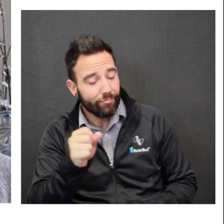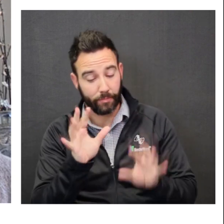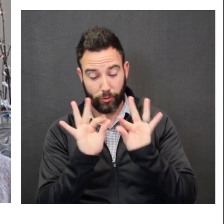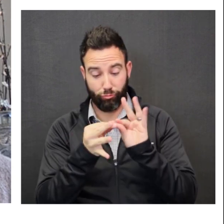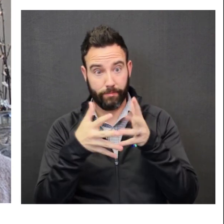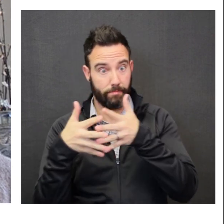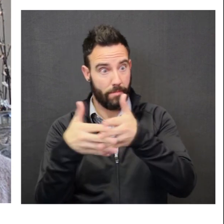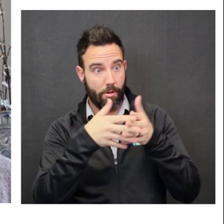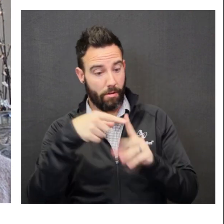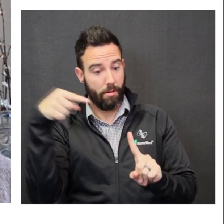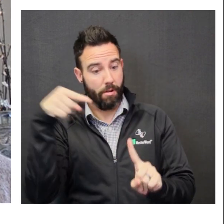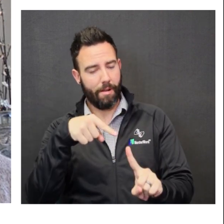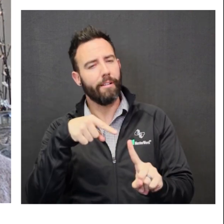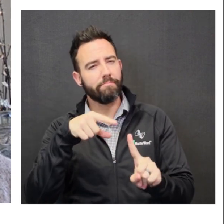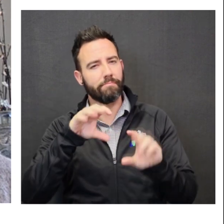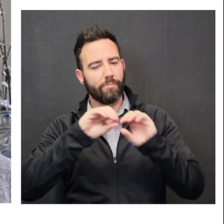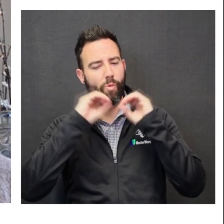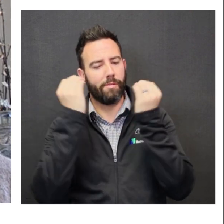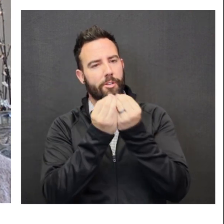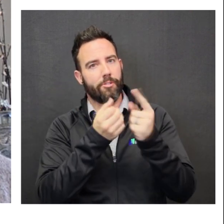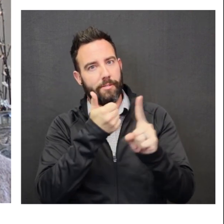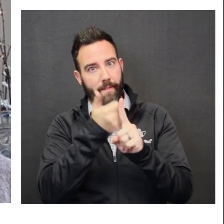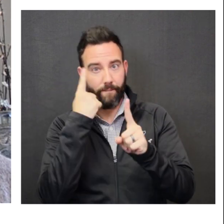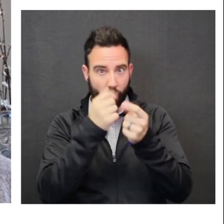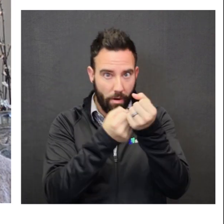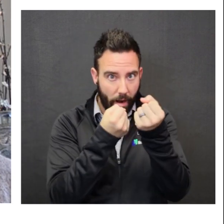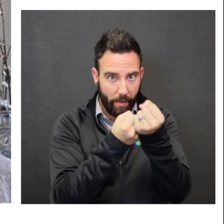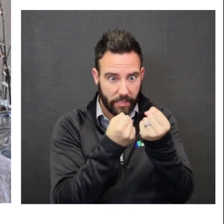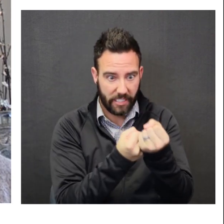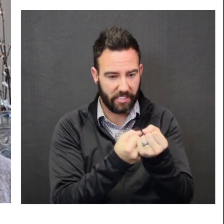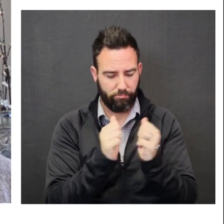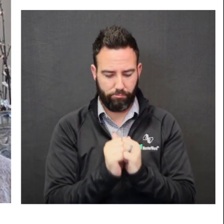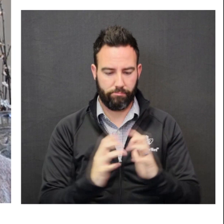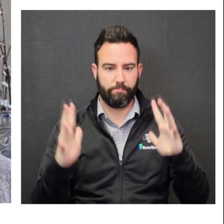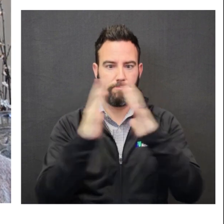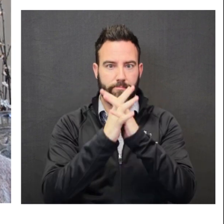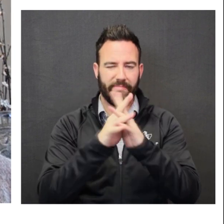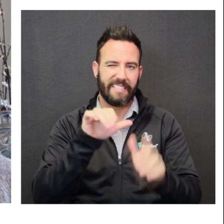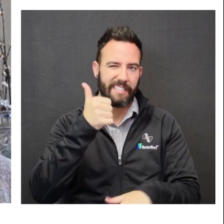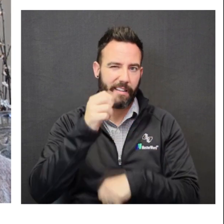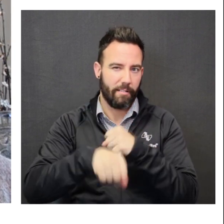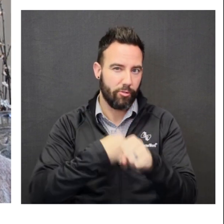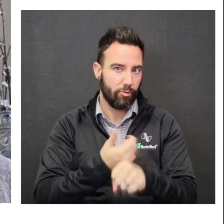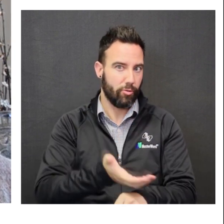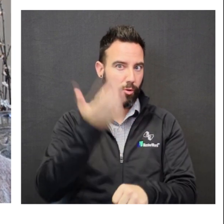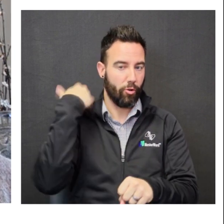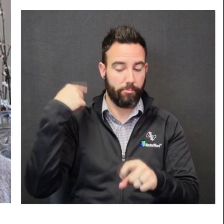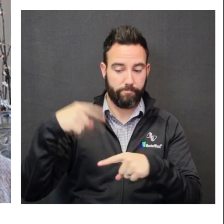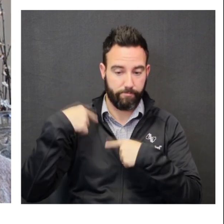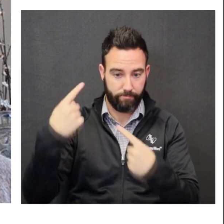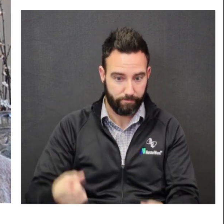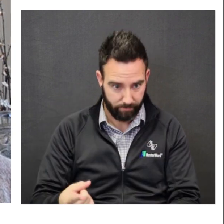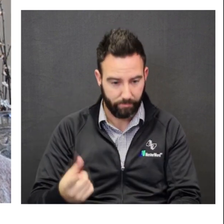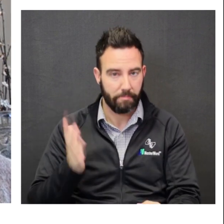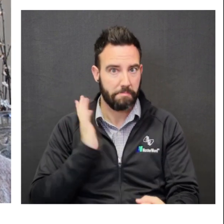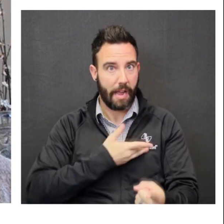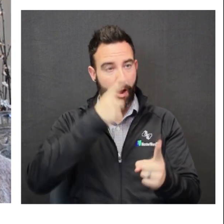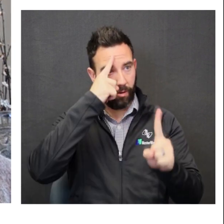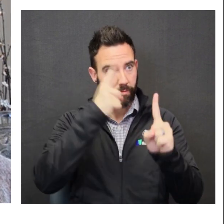America is basically an advocacy organization that was founded 10 years ago. Our mission is to raise the profile of